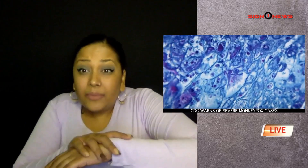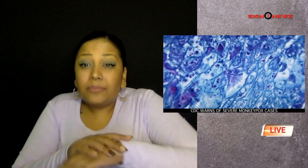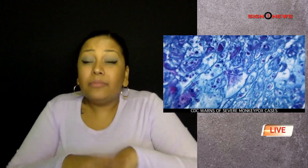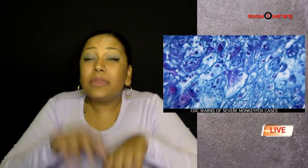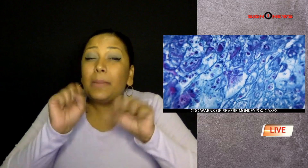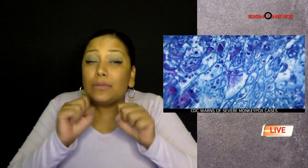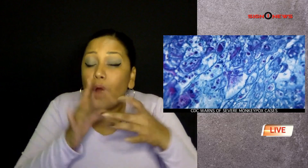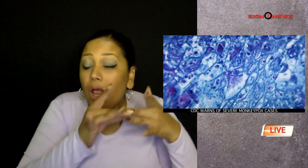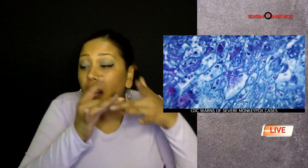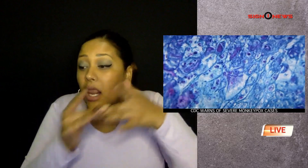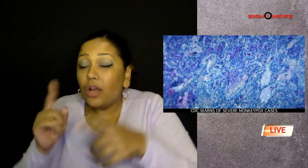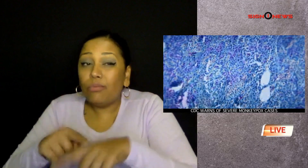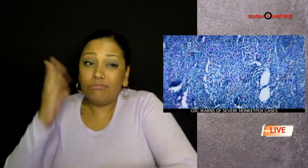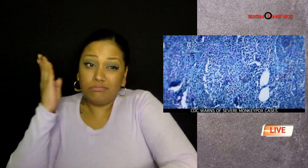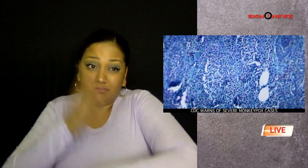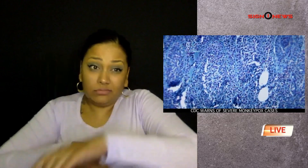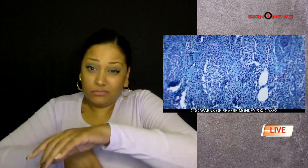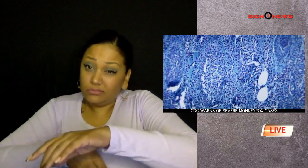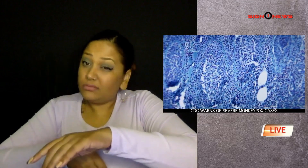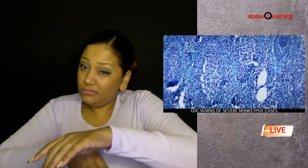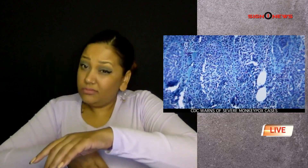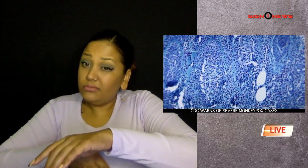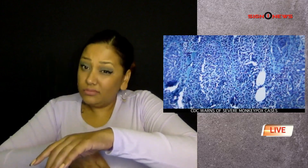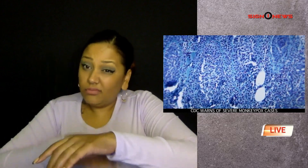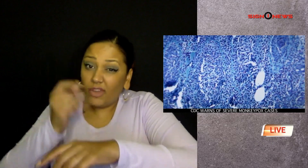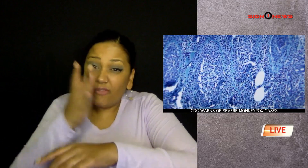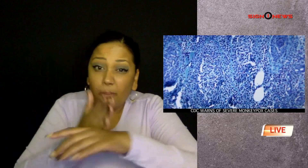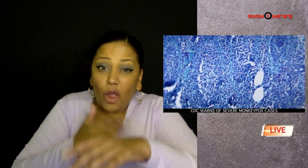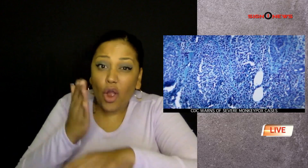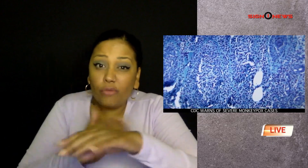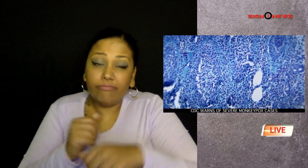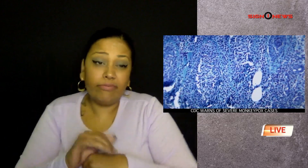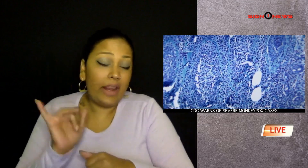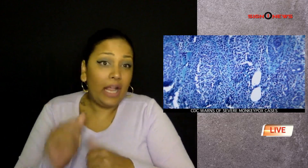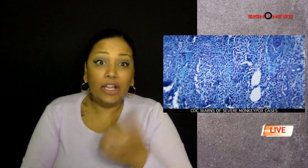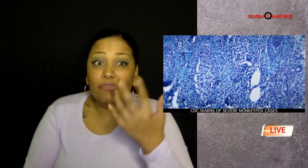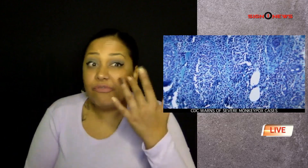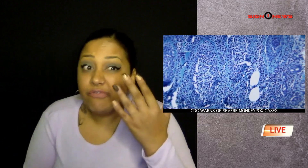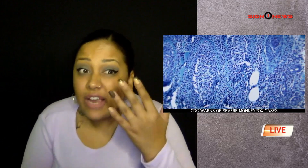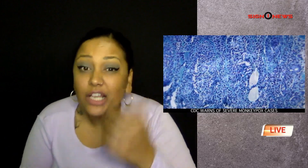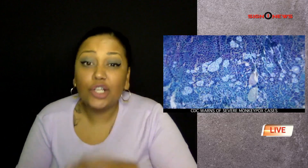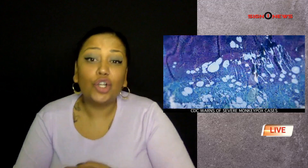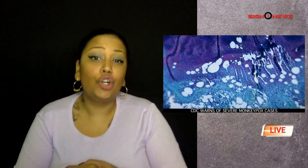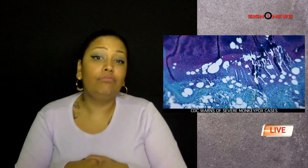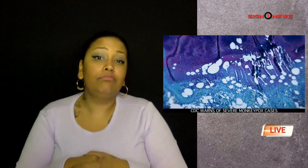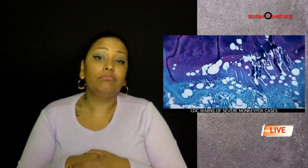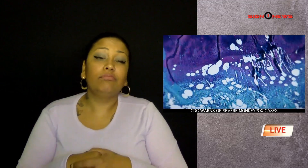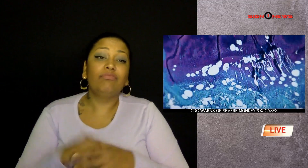Leading to amputation of body parts like fingers. Feet and arms.